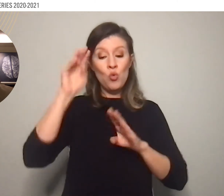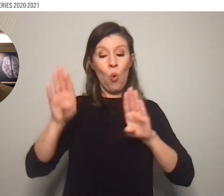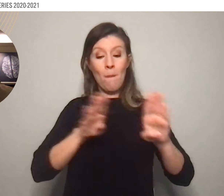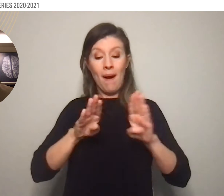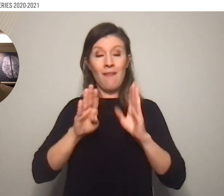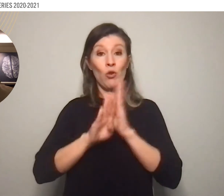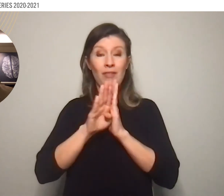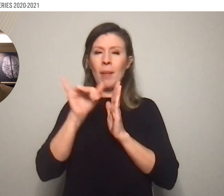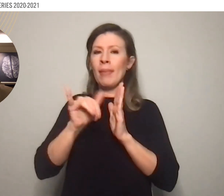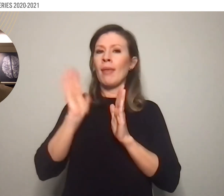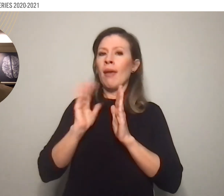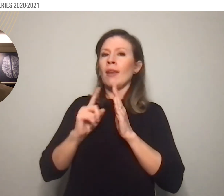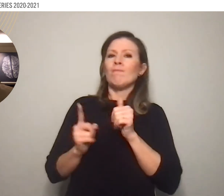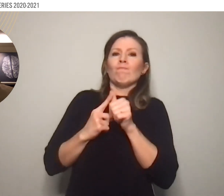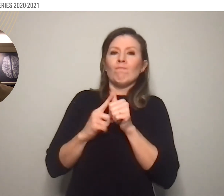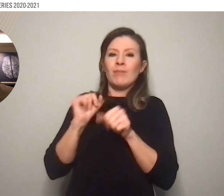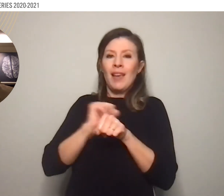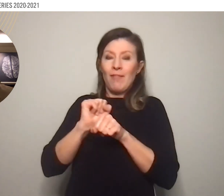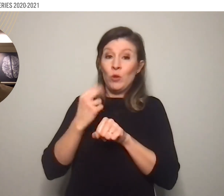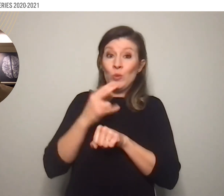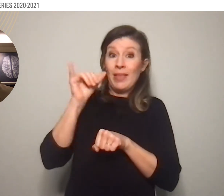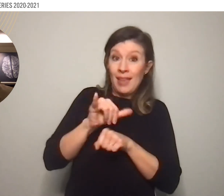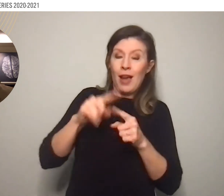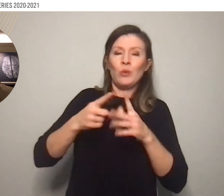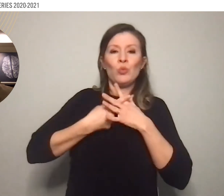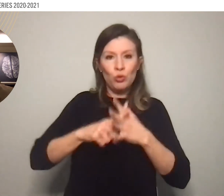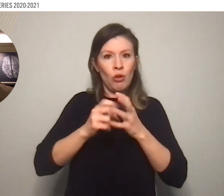which is the seed effort that we, that was used to start a lot of what we're doing today.